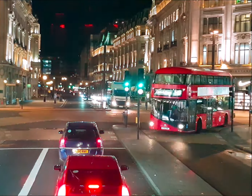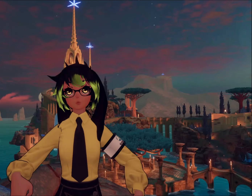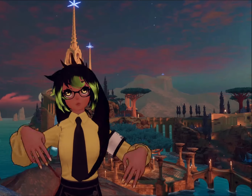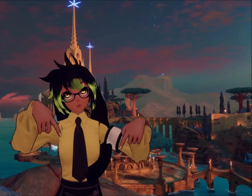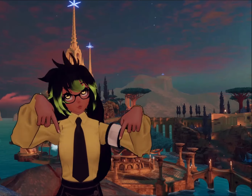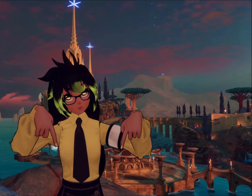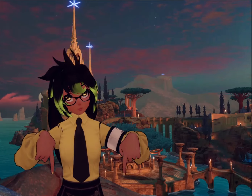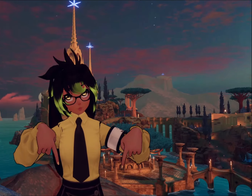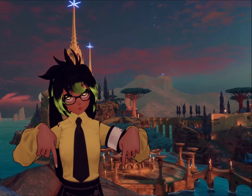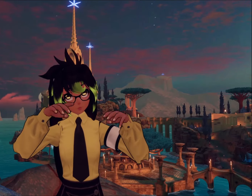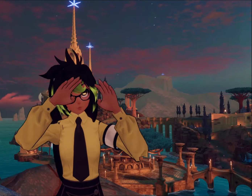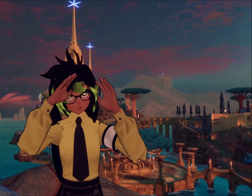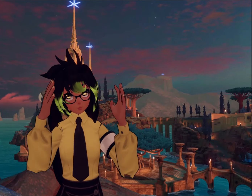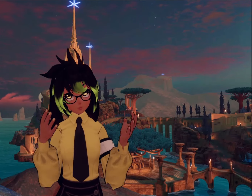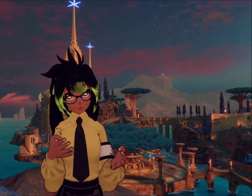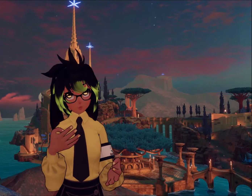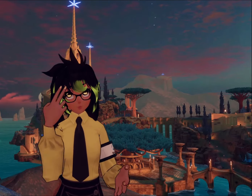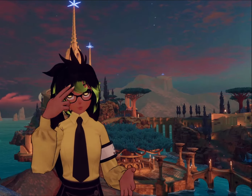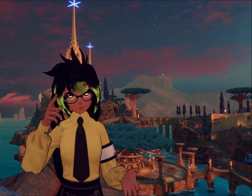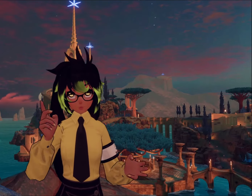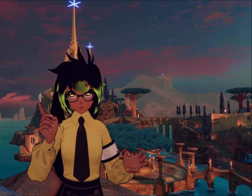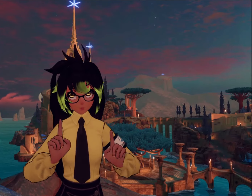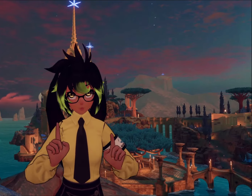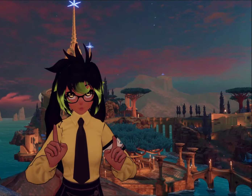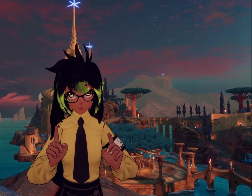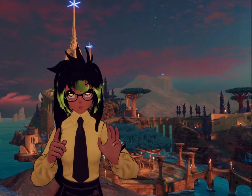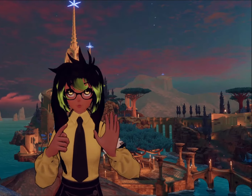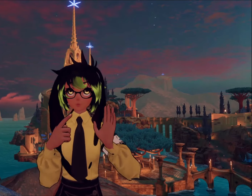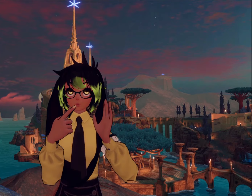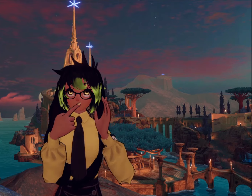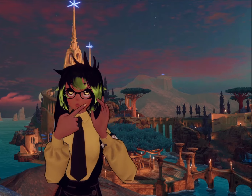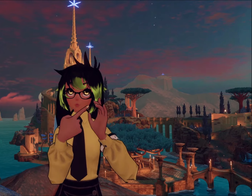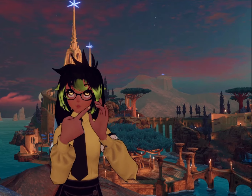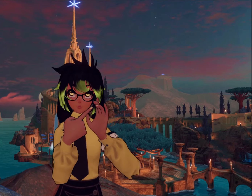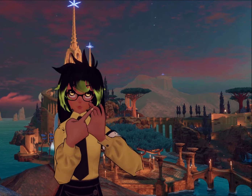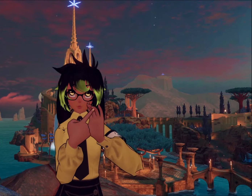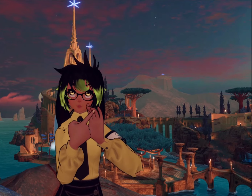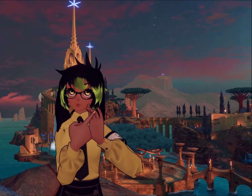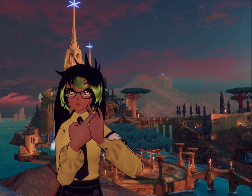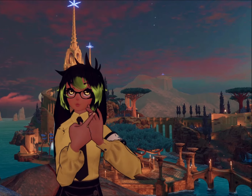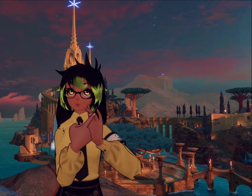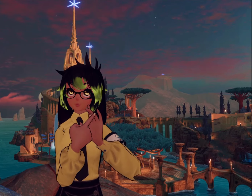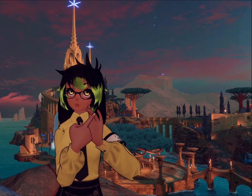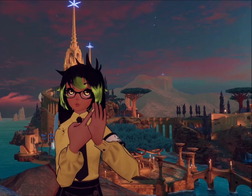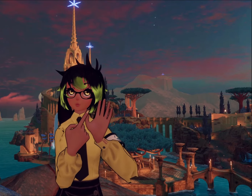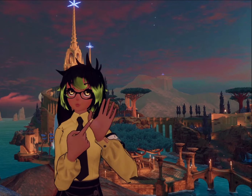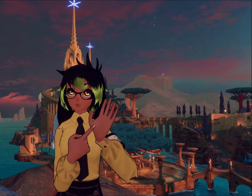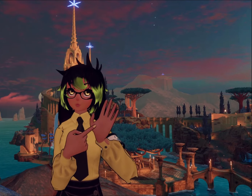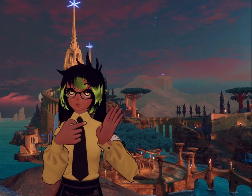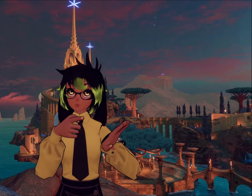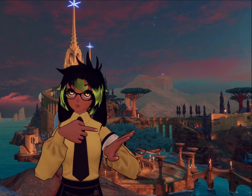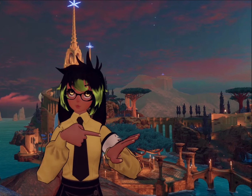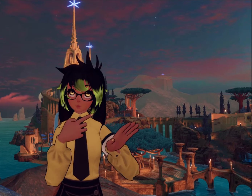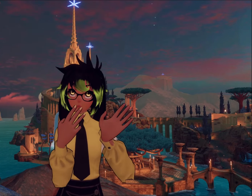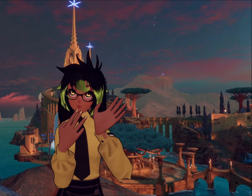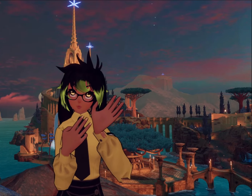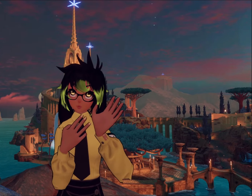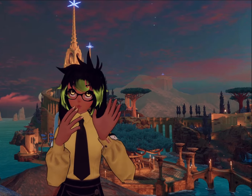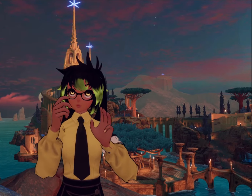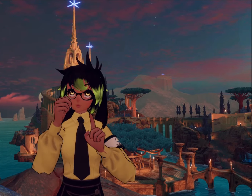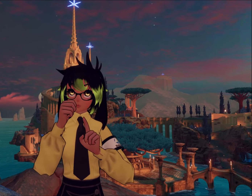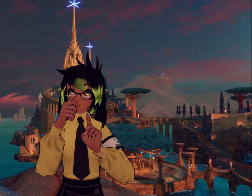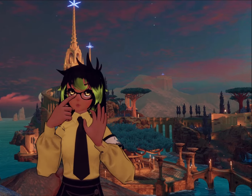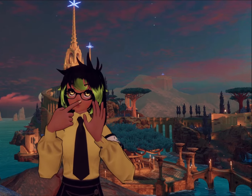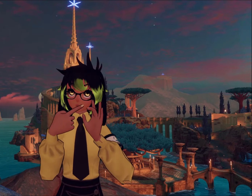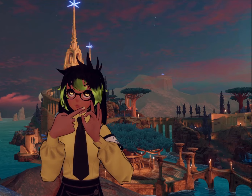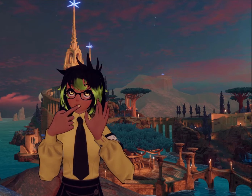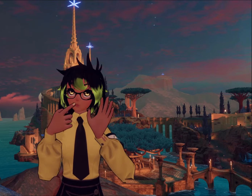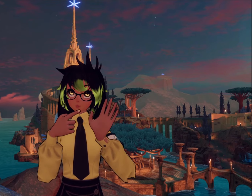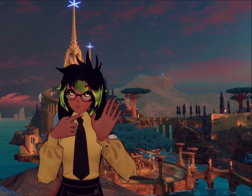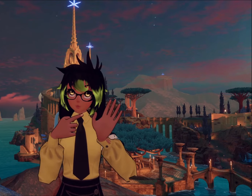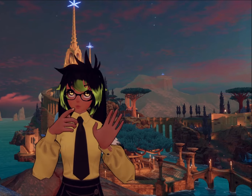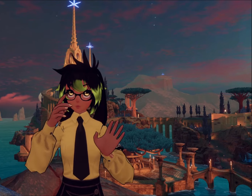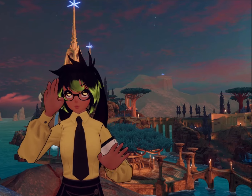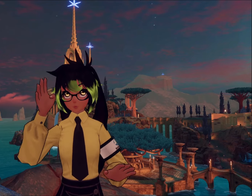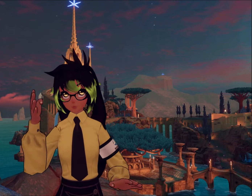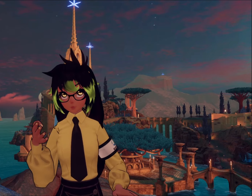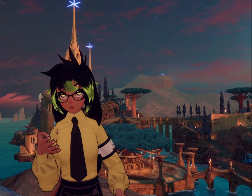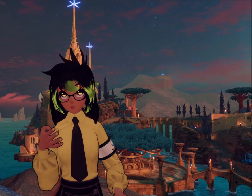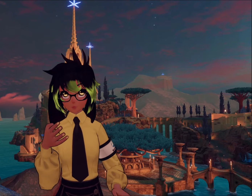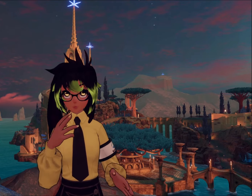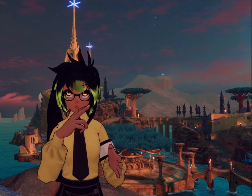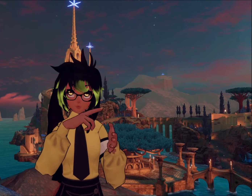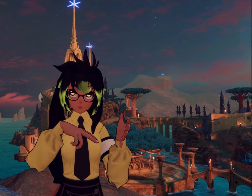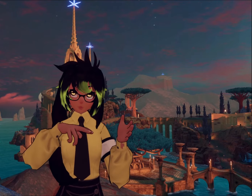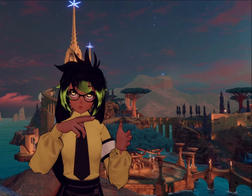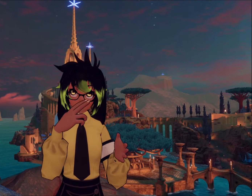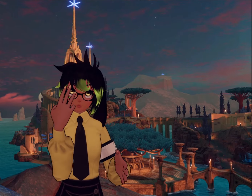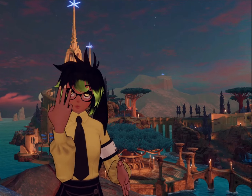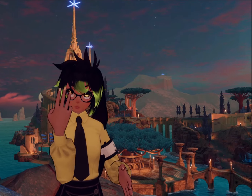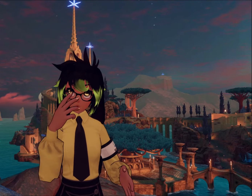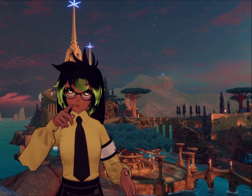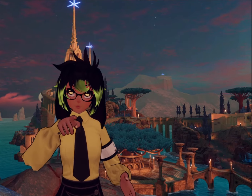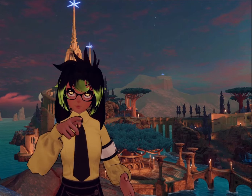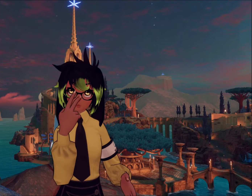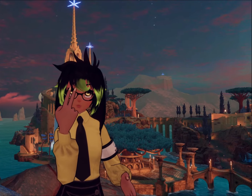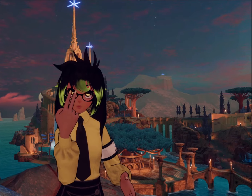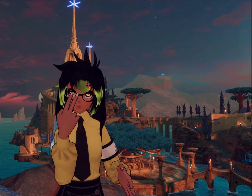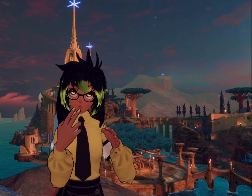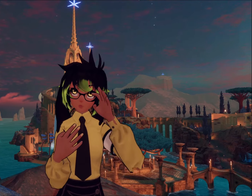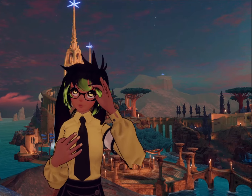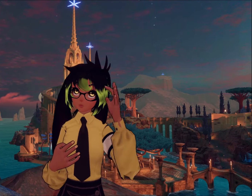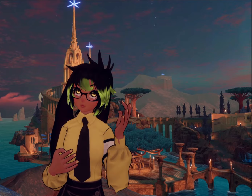Here is the world called "Olympia（v 3․2)"